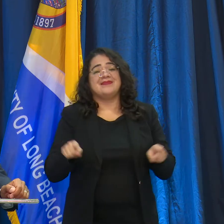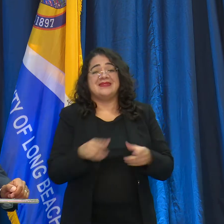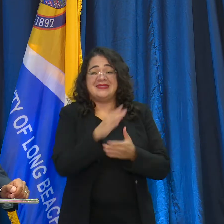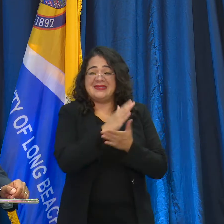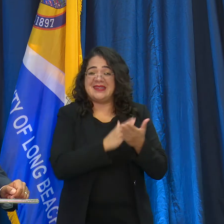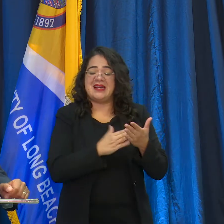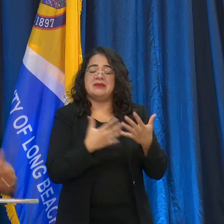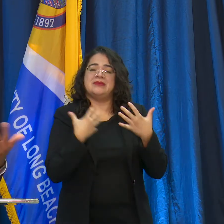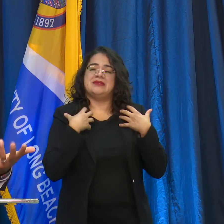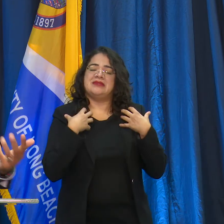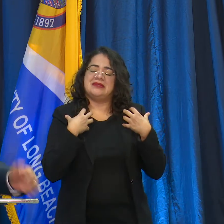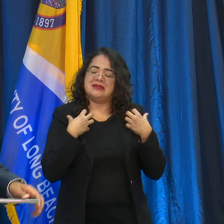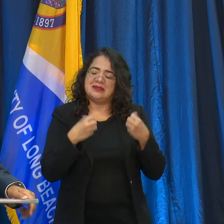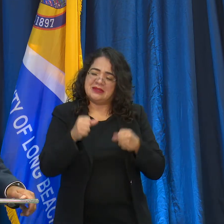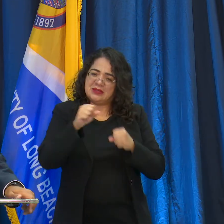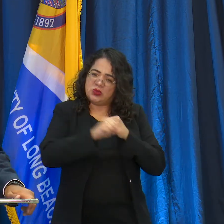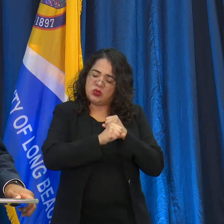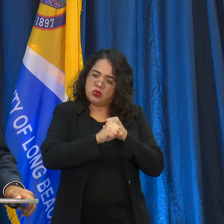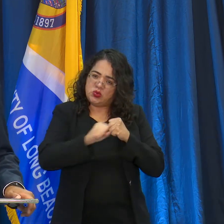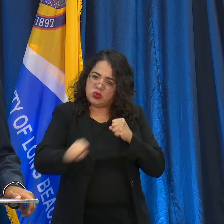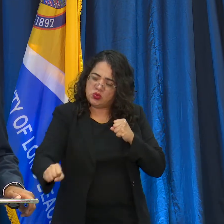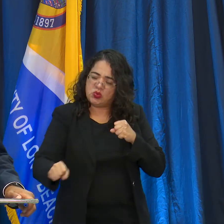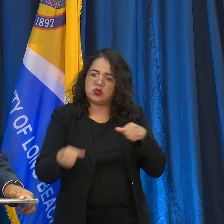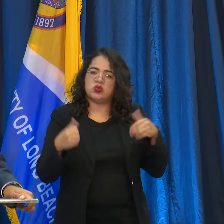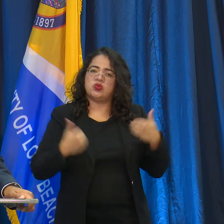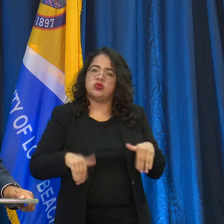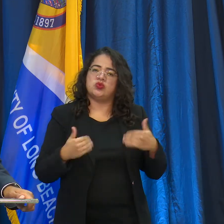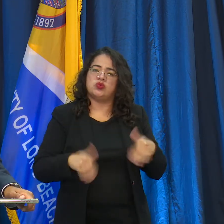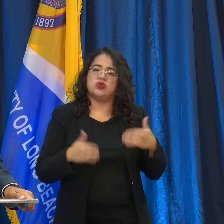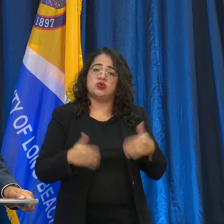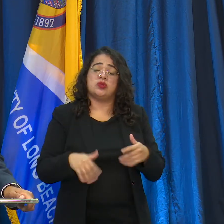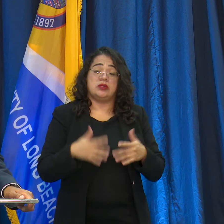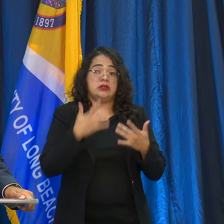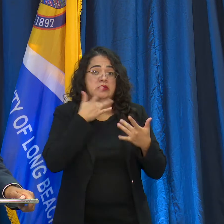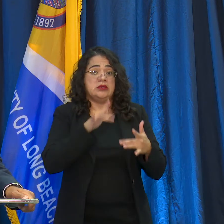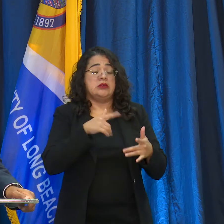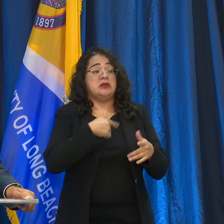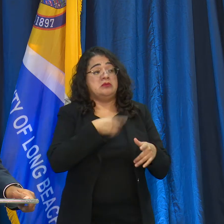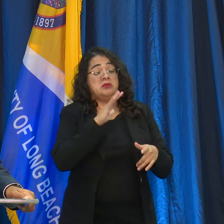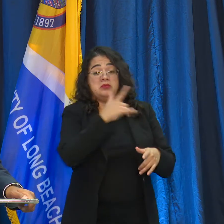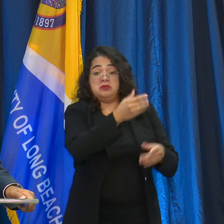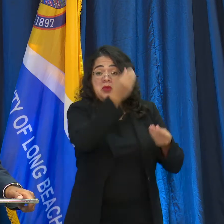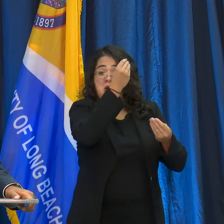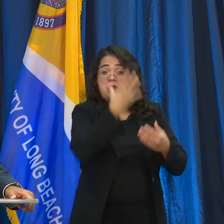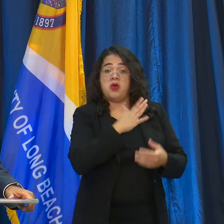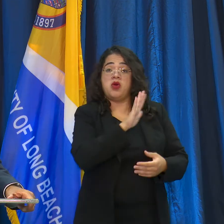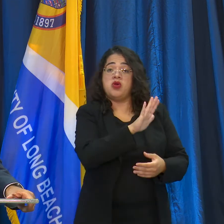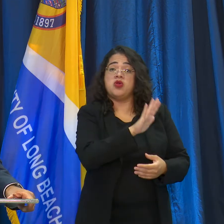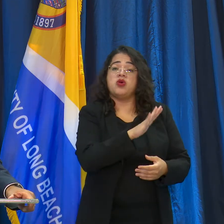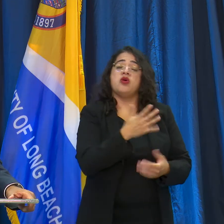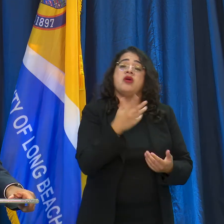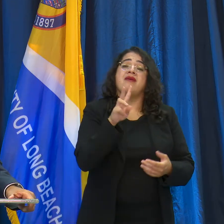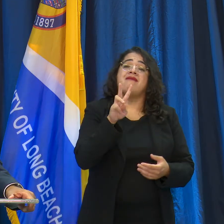Fortunately their vitals are good, but you know we